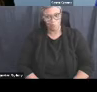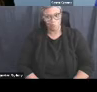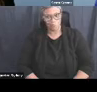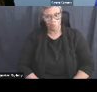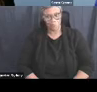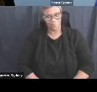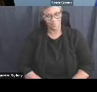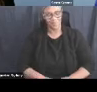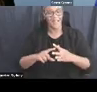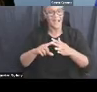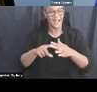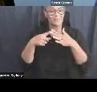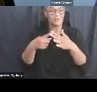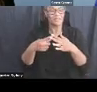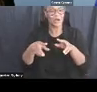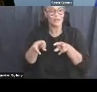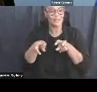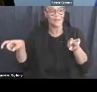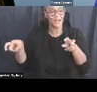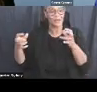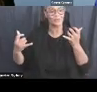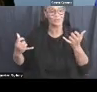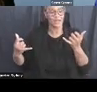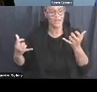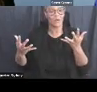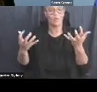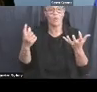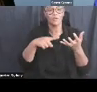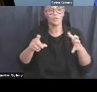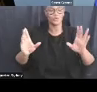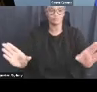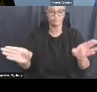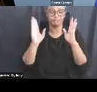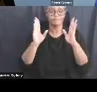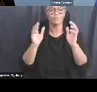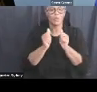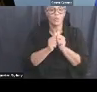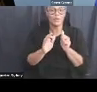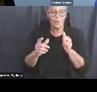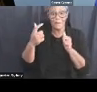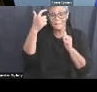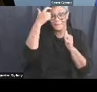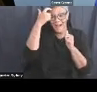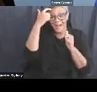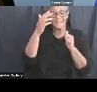mind, your heart, and intention. Our hope today is that the experience and information does more than